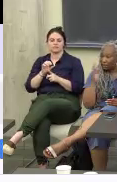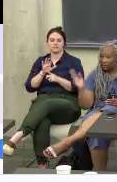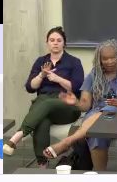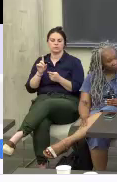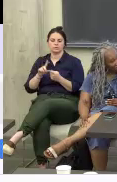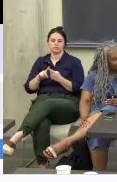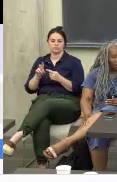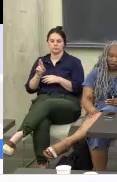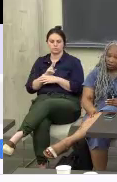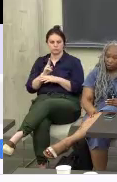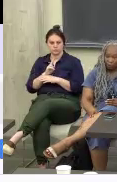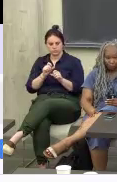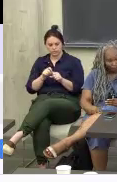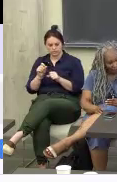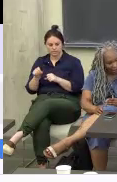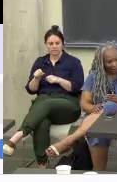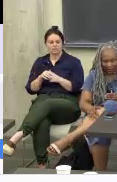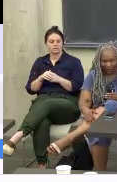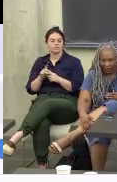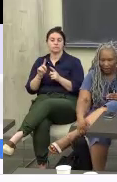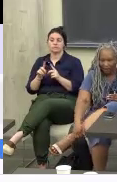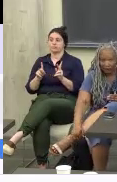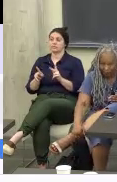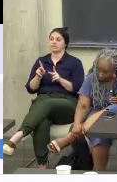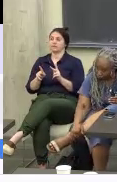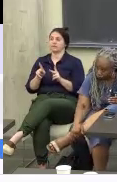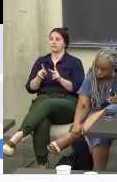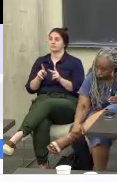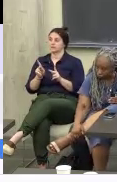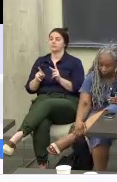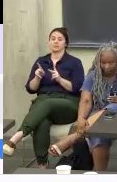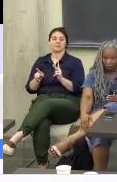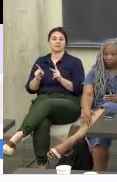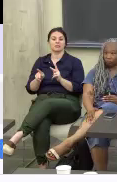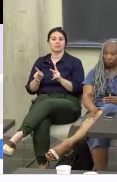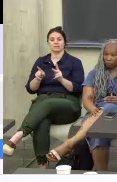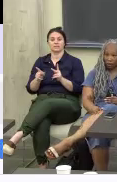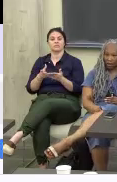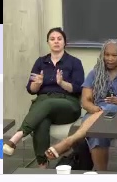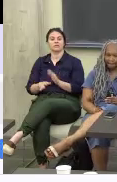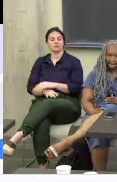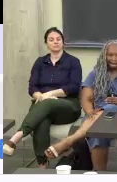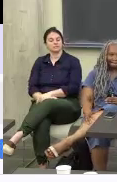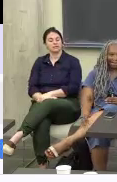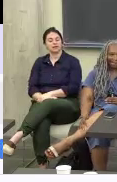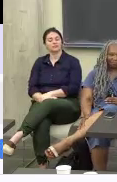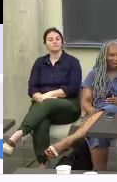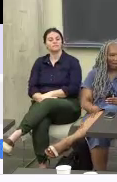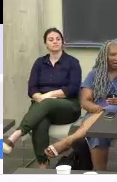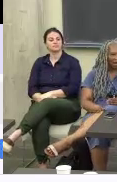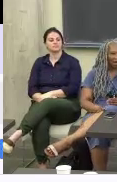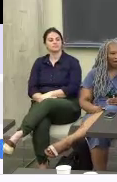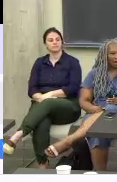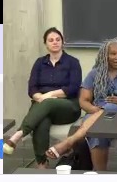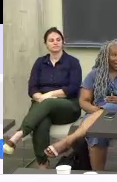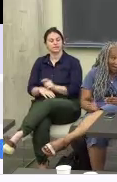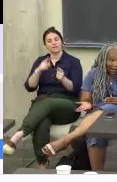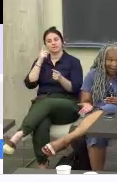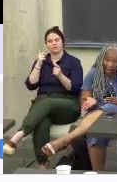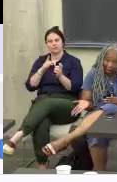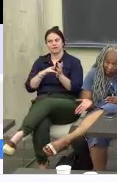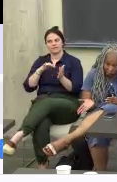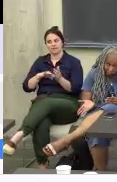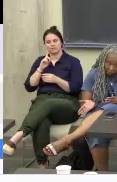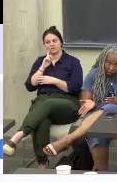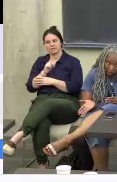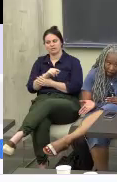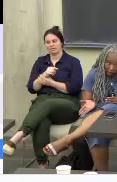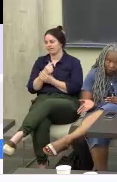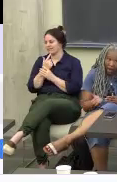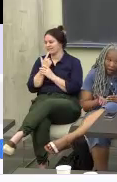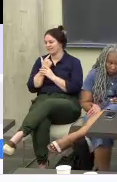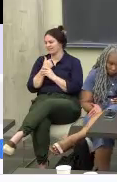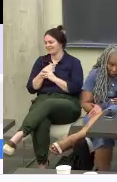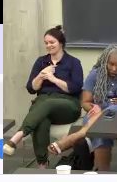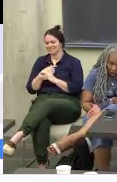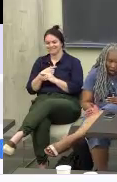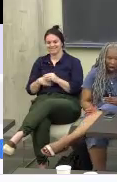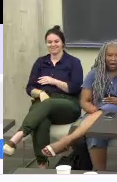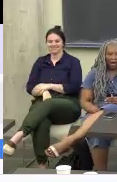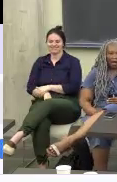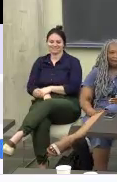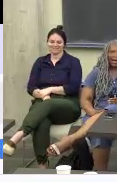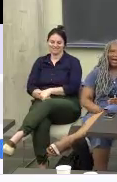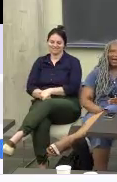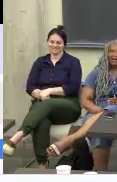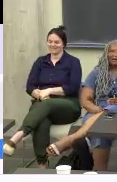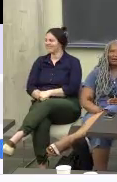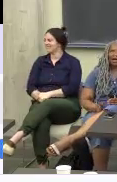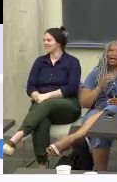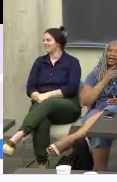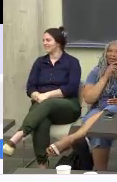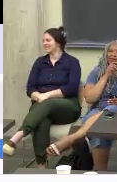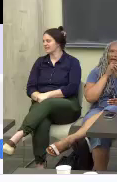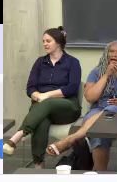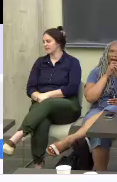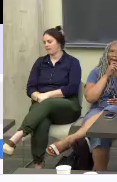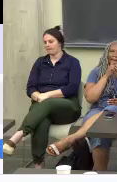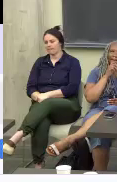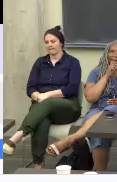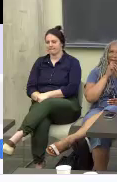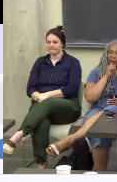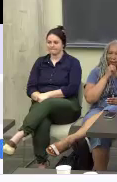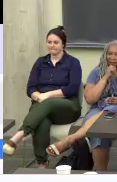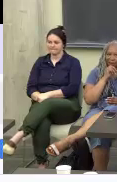usability Two people. Right. And um You know,